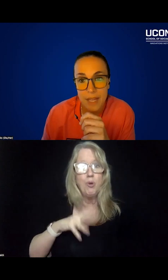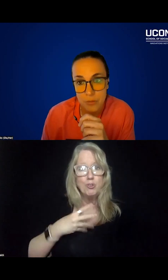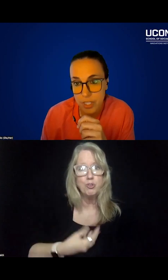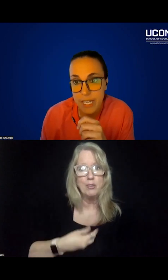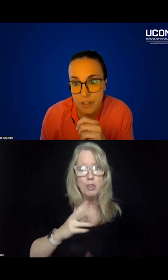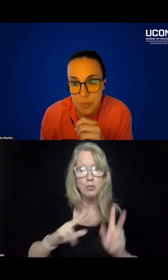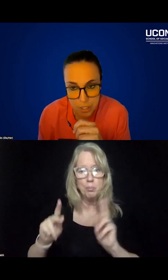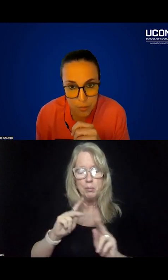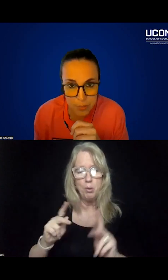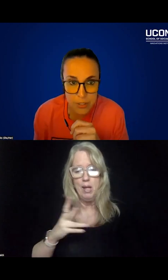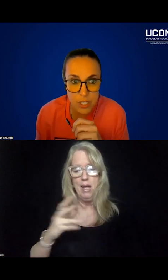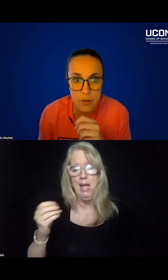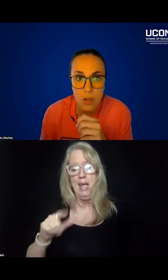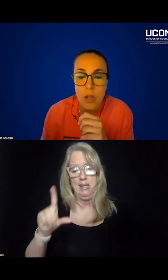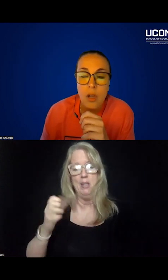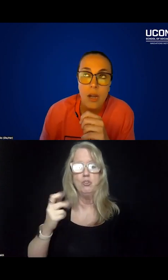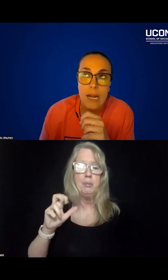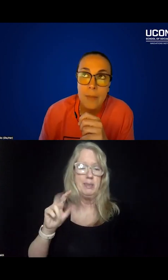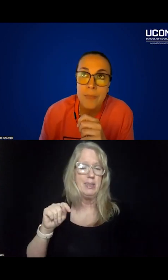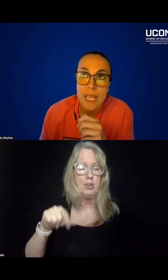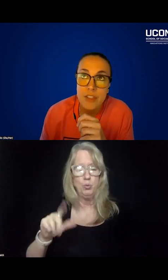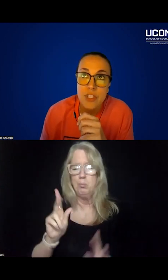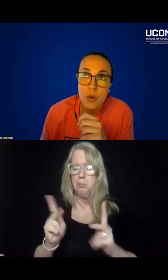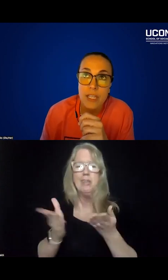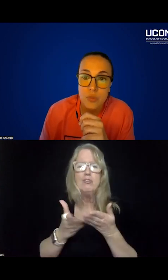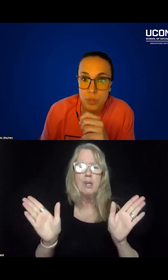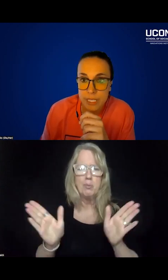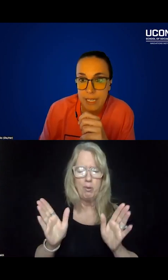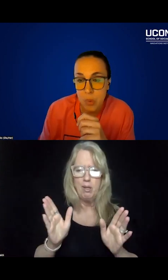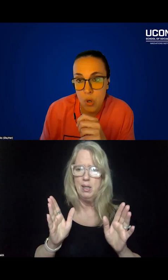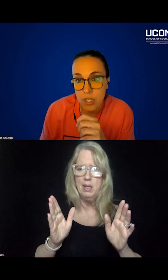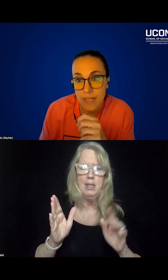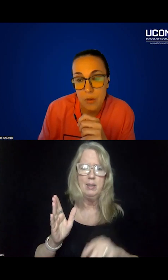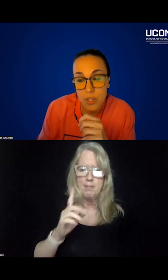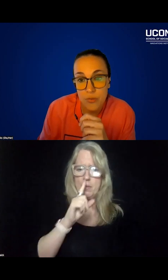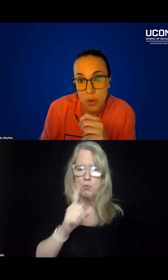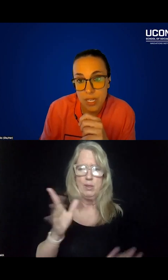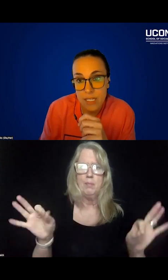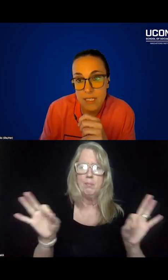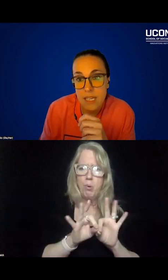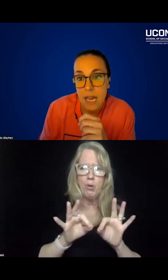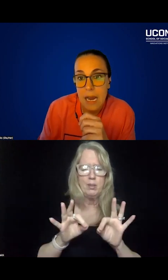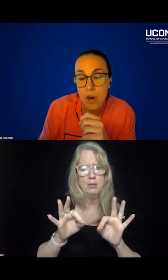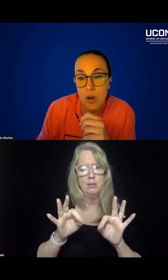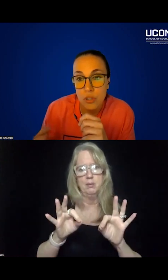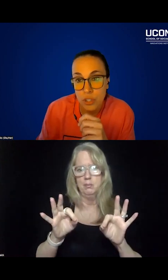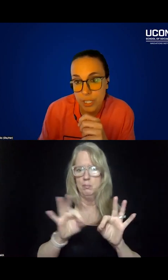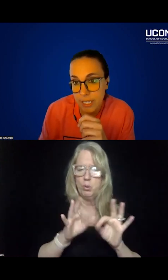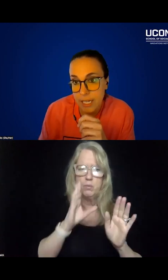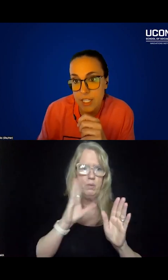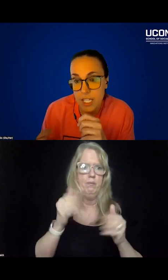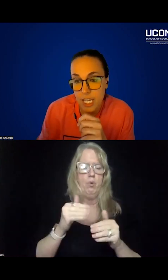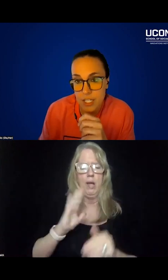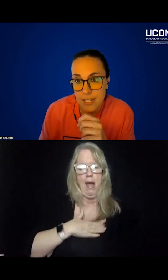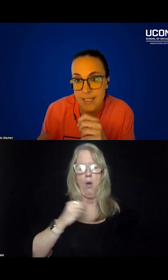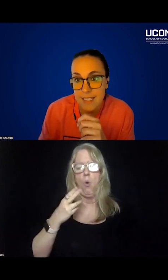AND LGBTQ PEOPLE IN GENERAL, TO IT IS IMPORTANT THAT WE FOCUS OUR OWN LEARNING AND EDUCATION AND